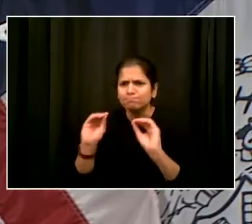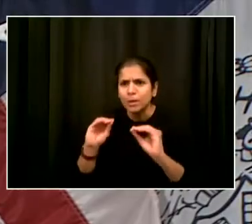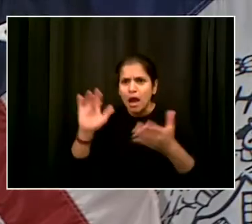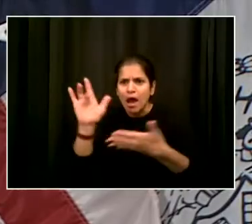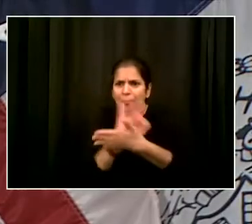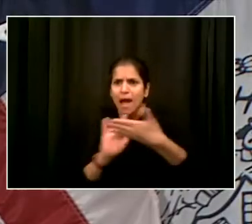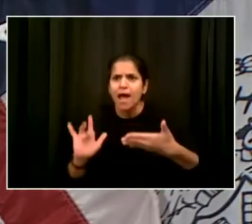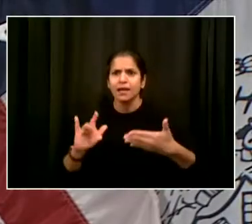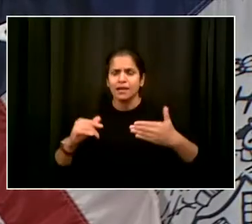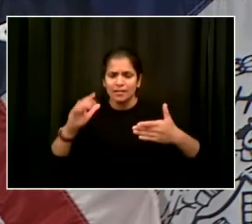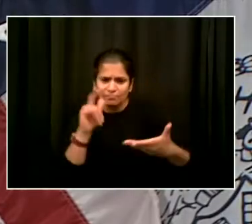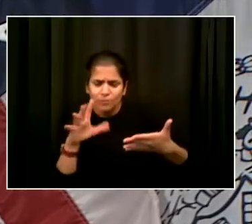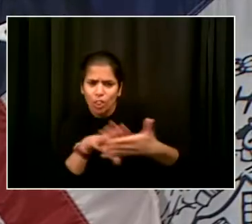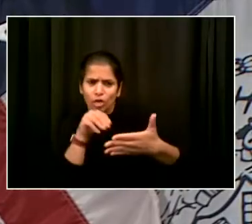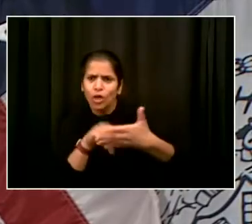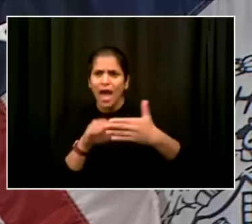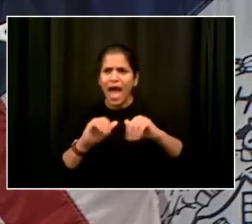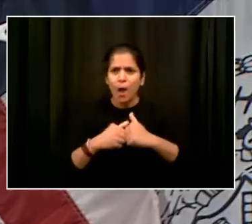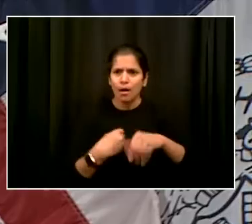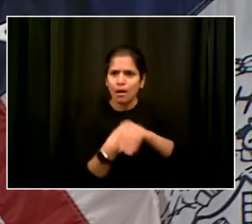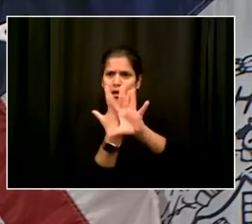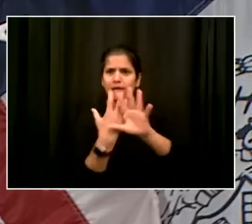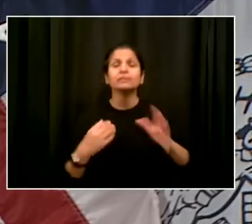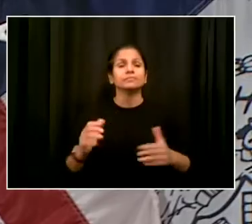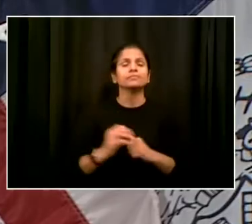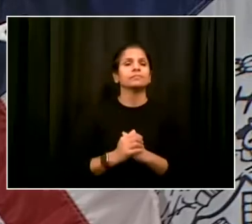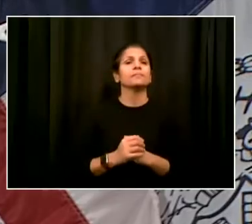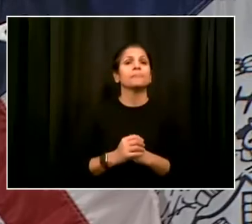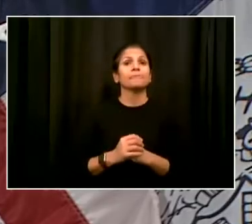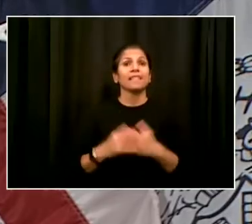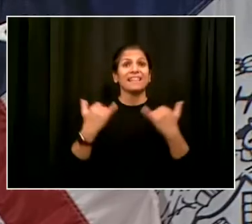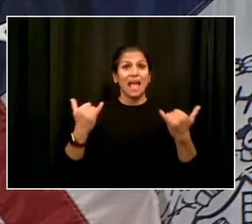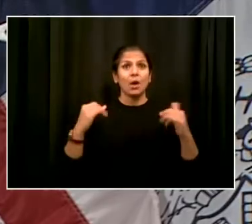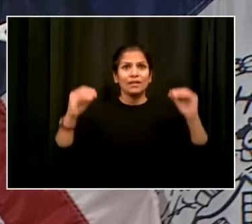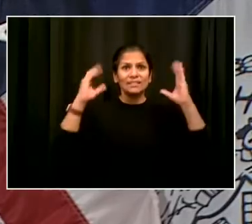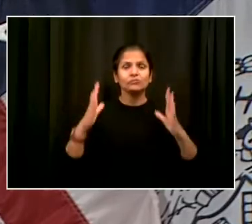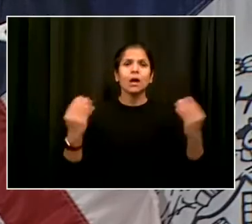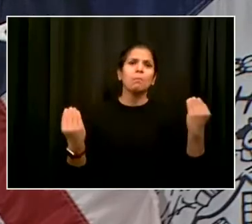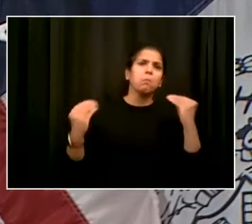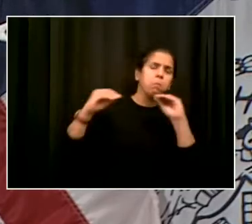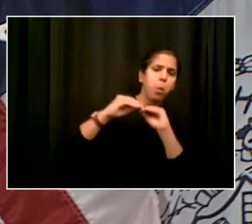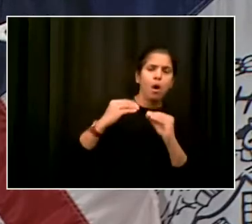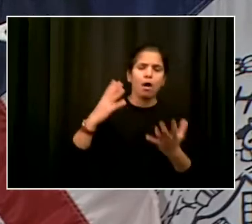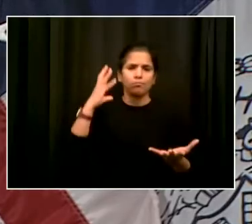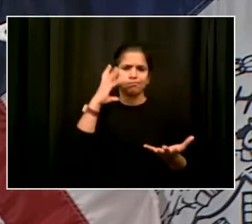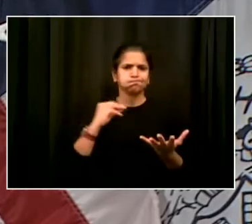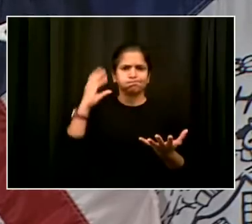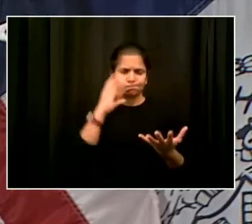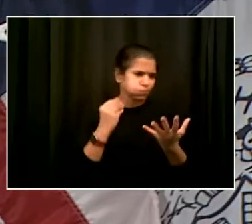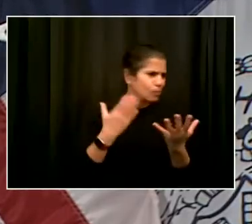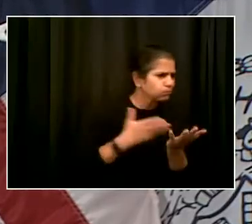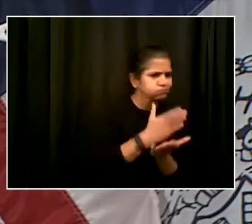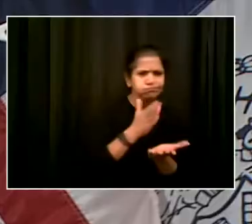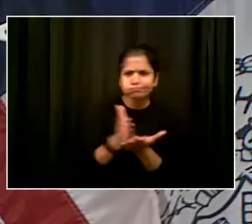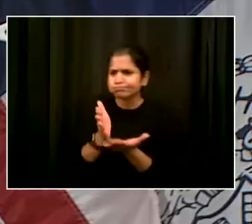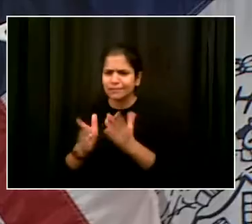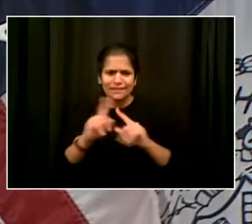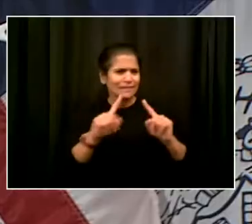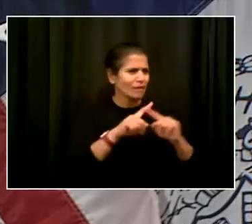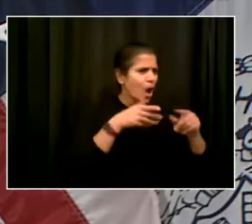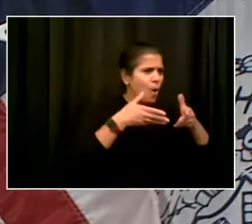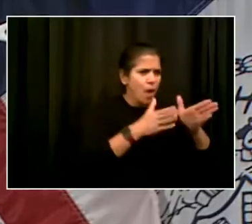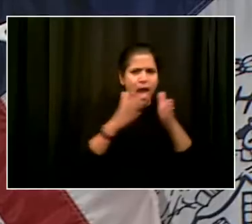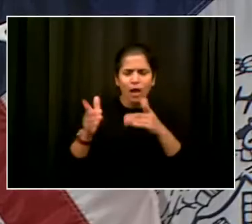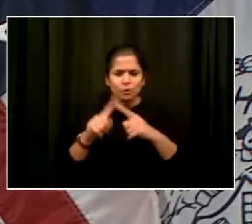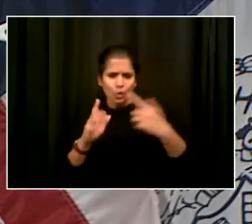GROUND TO MAKE UP